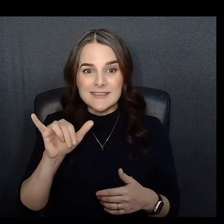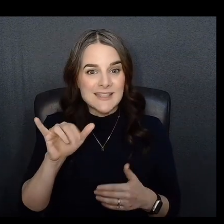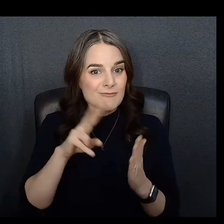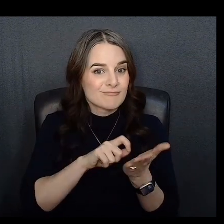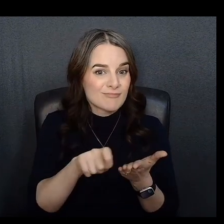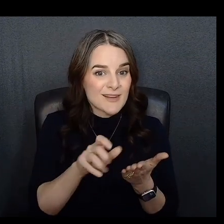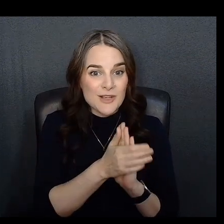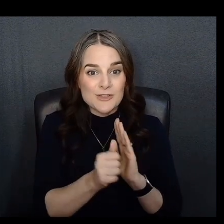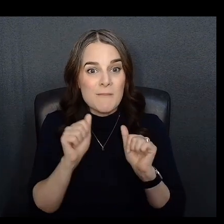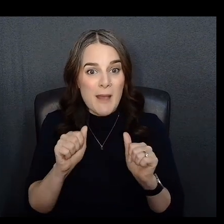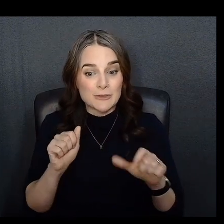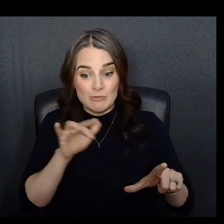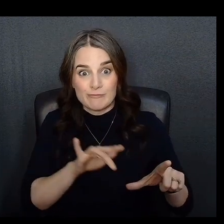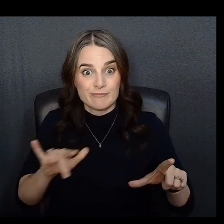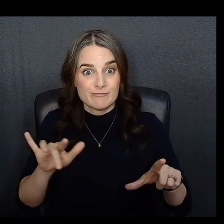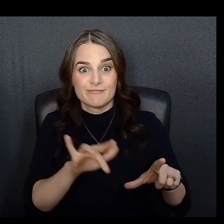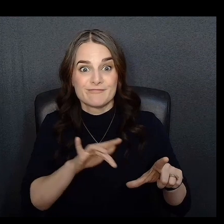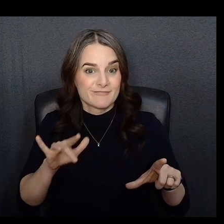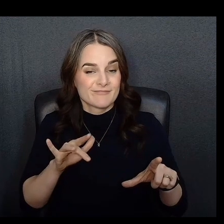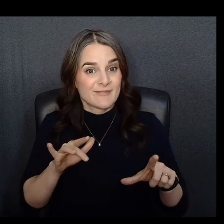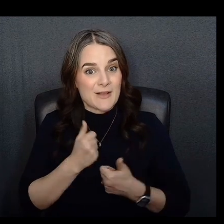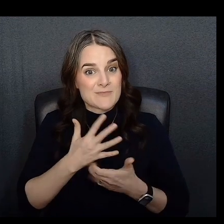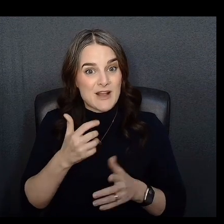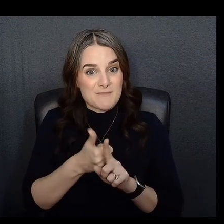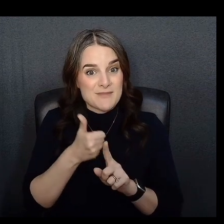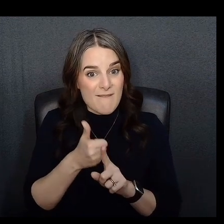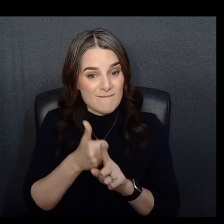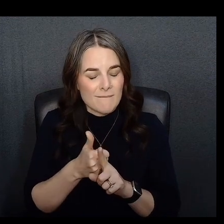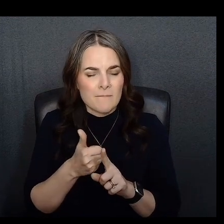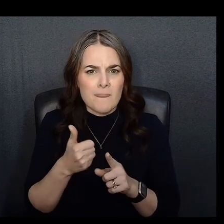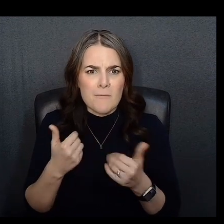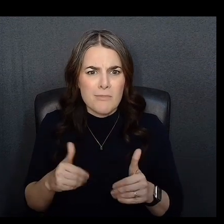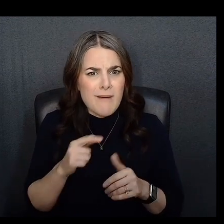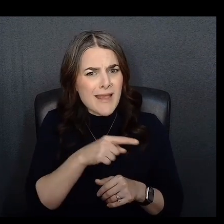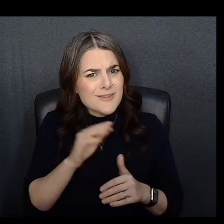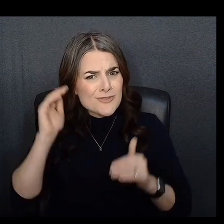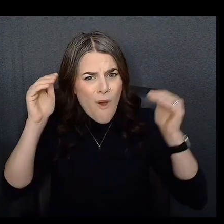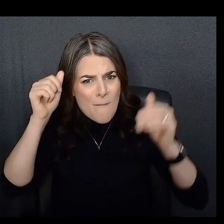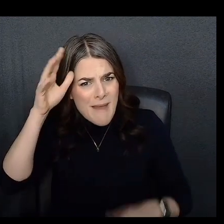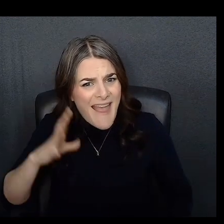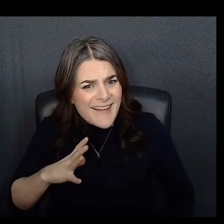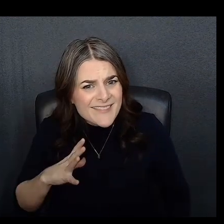to then express that. So he's an adult man. He needs to be able to ask the questions about his body,